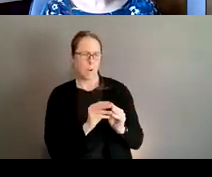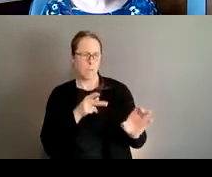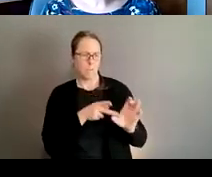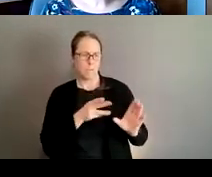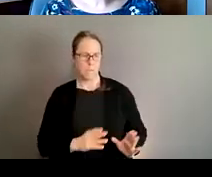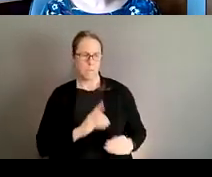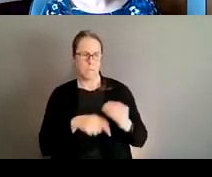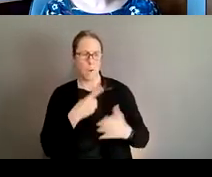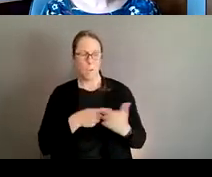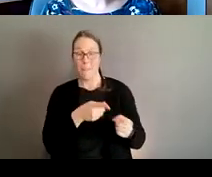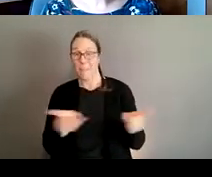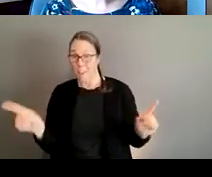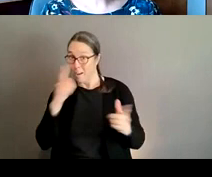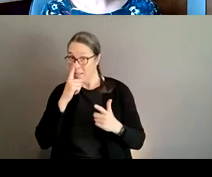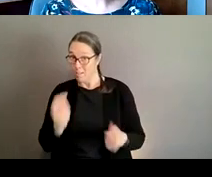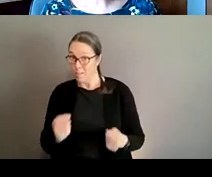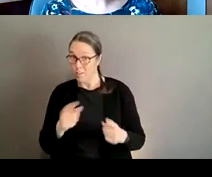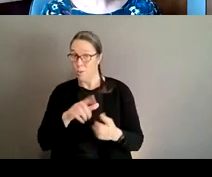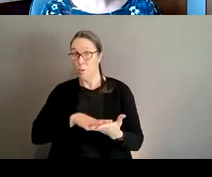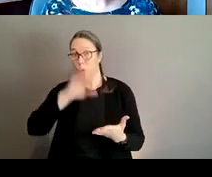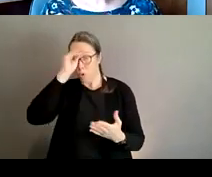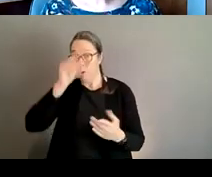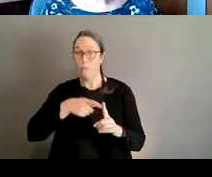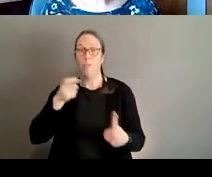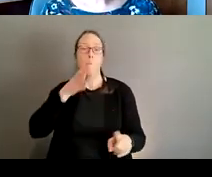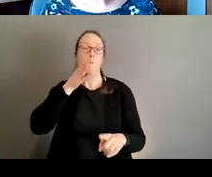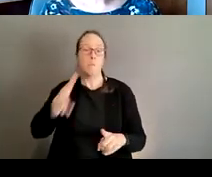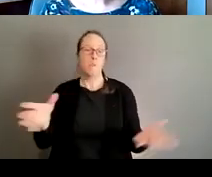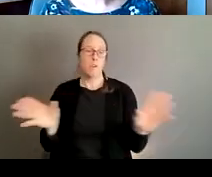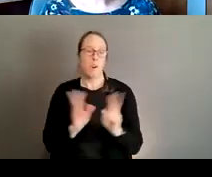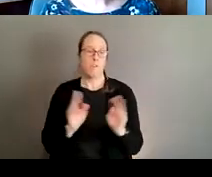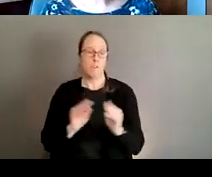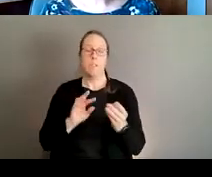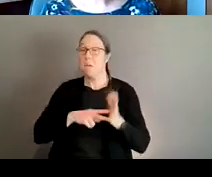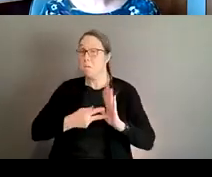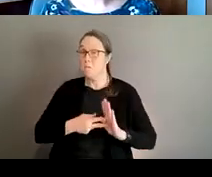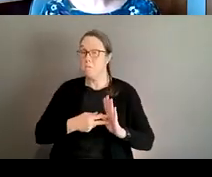interested in learning about at future conferences. So they're designed both to help you in framing